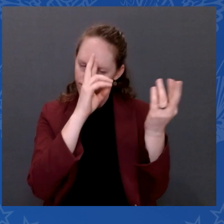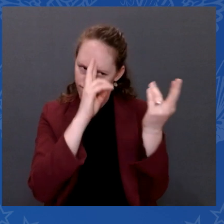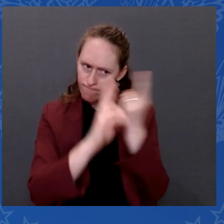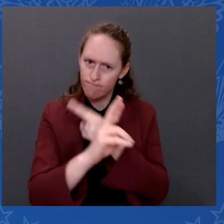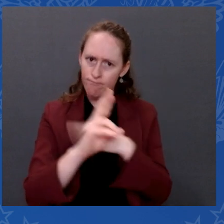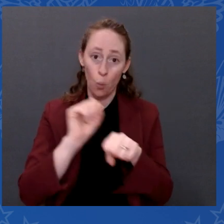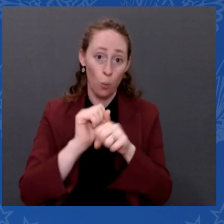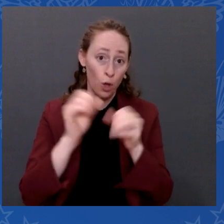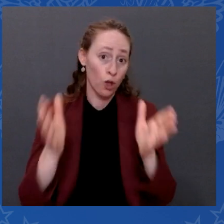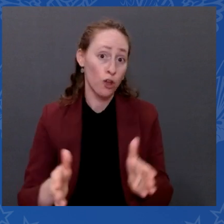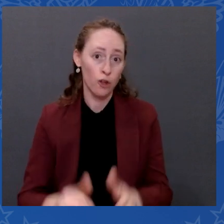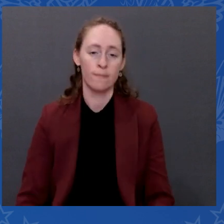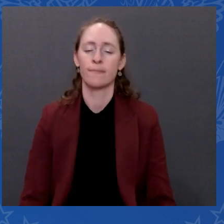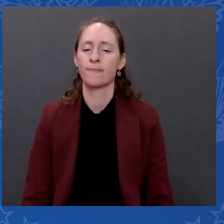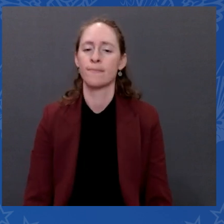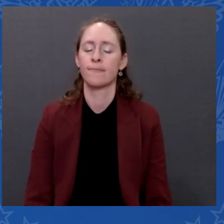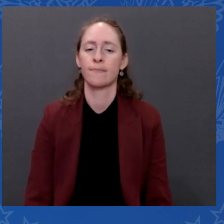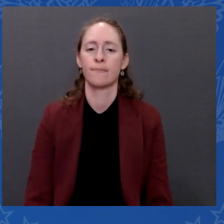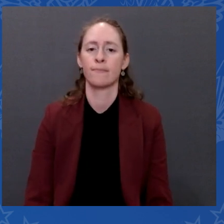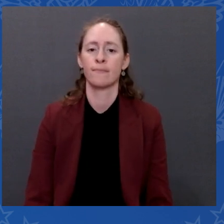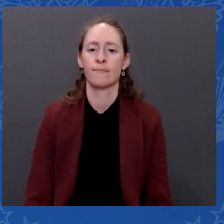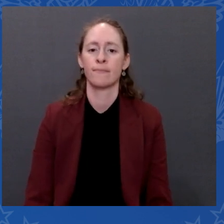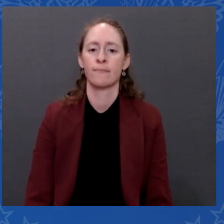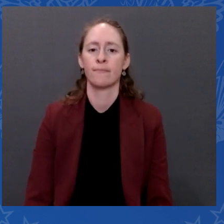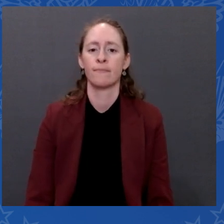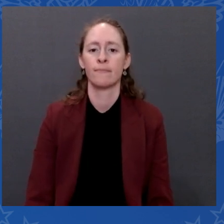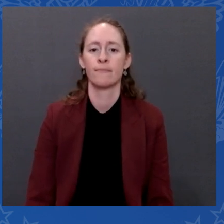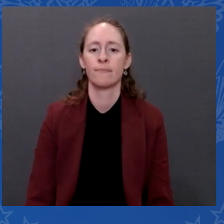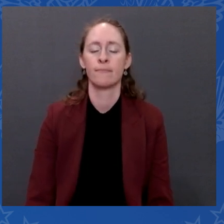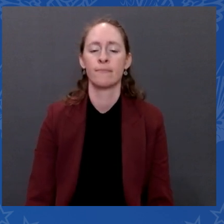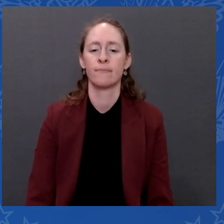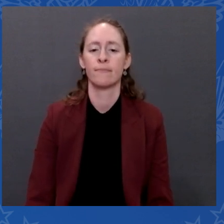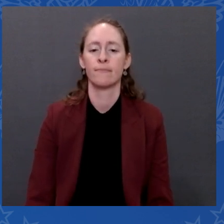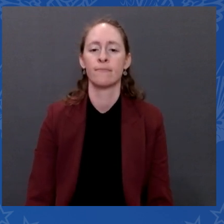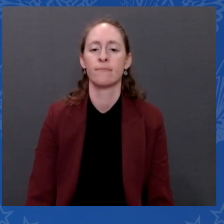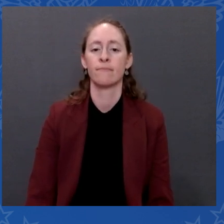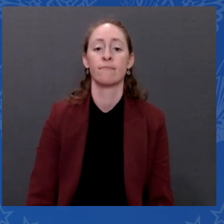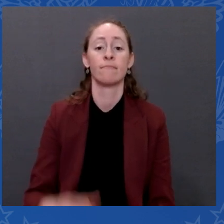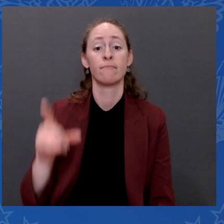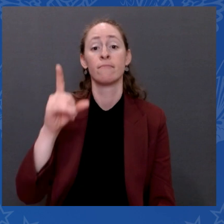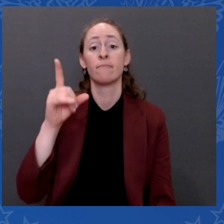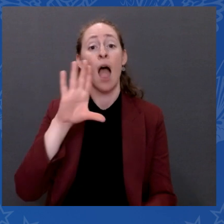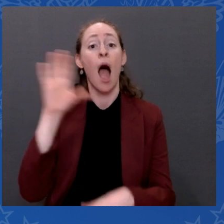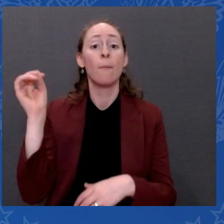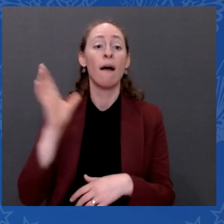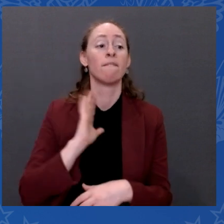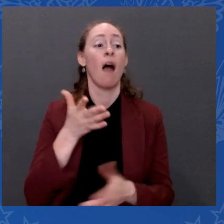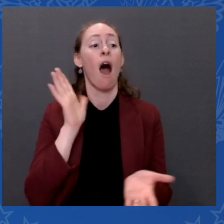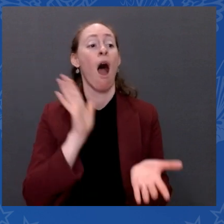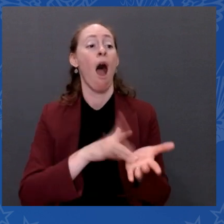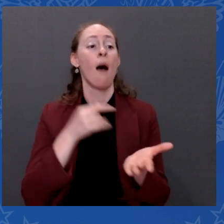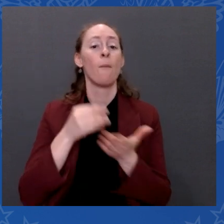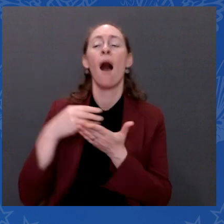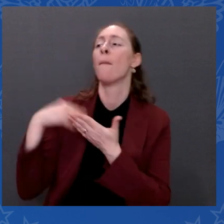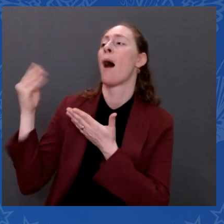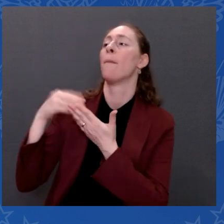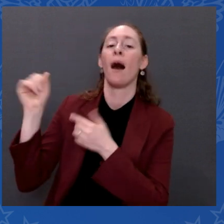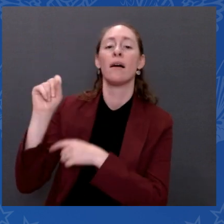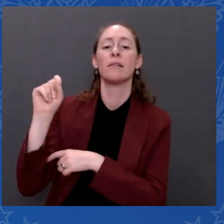to buy back stock or issue dividends, but to invest. And finally, this bill is about more than just semiconductors.